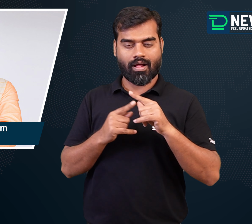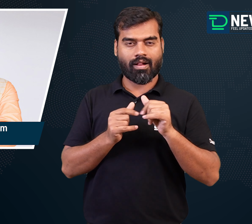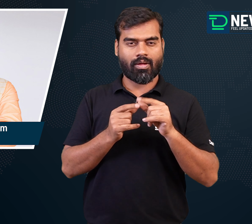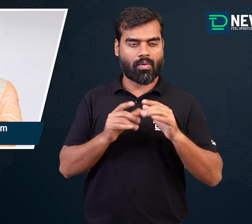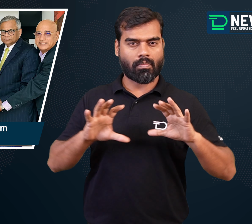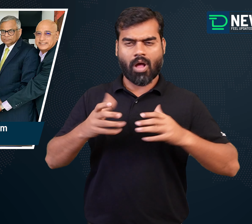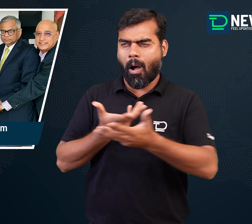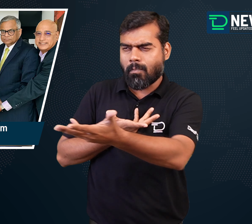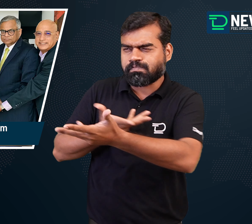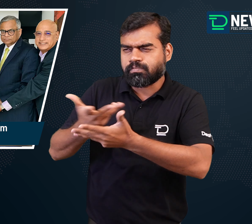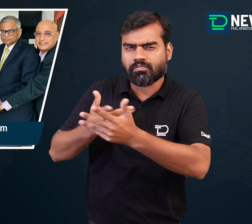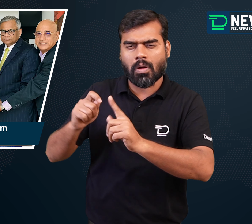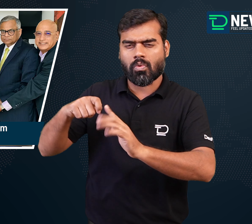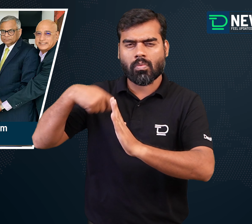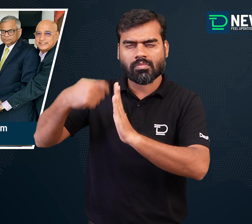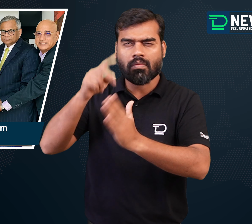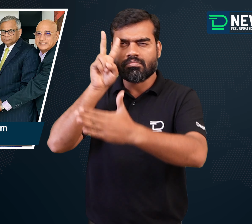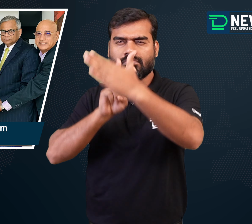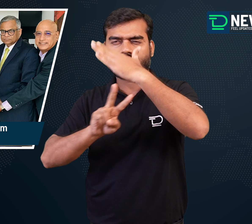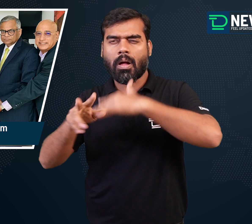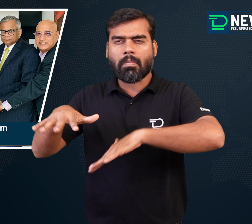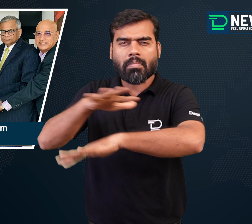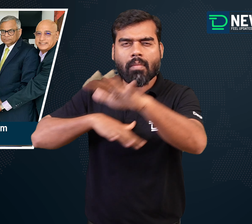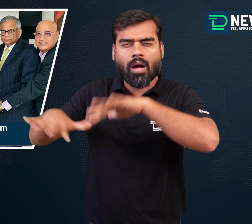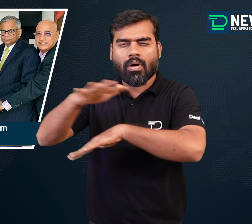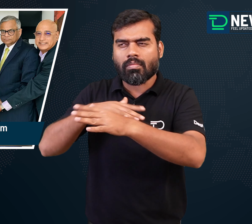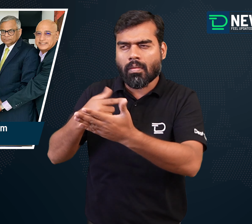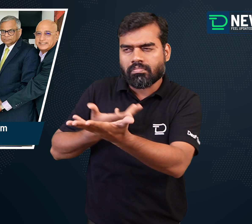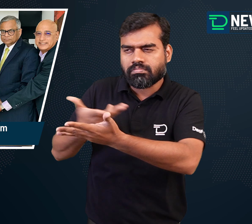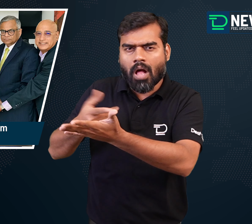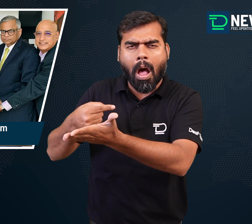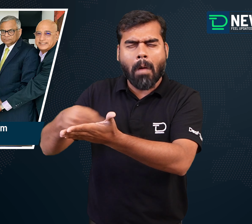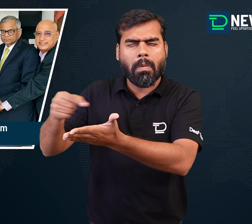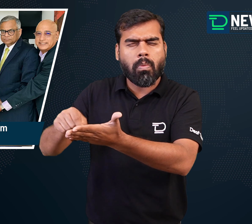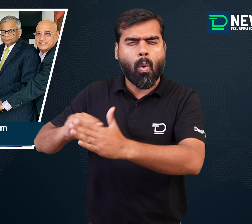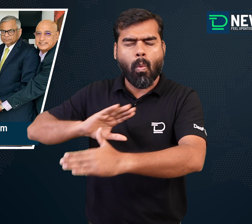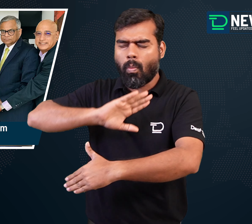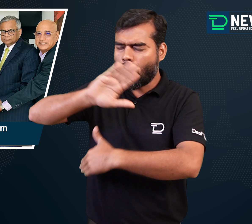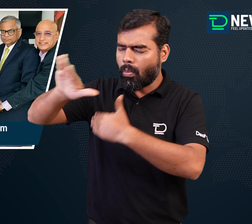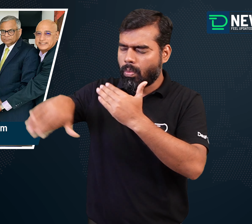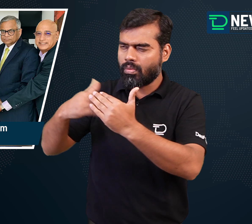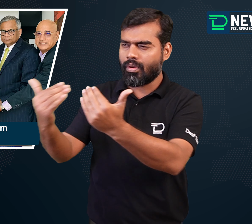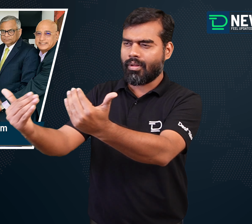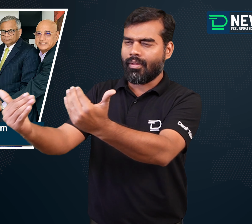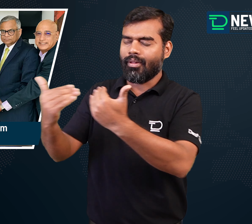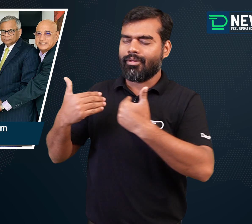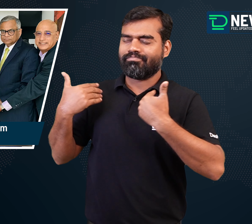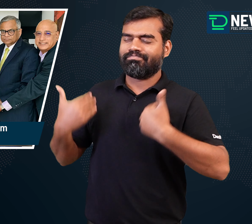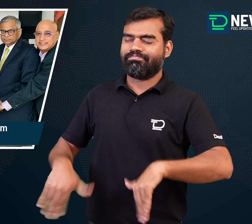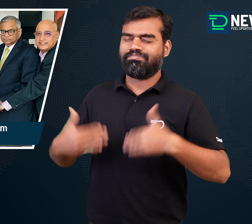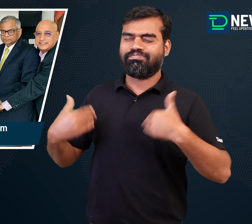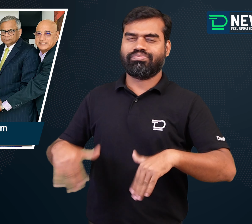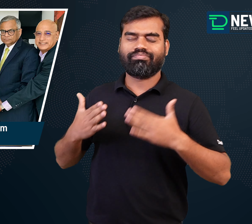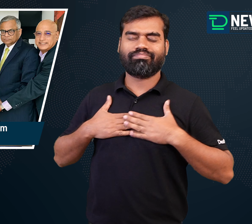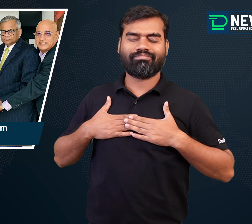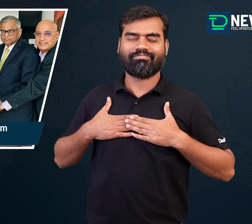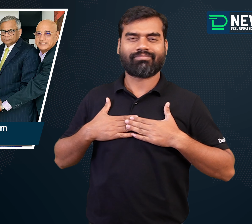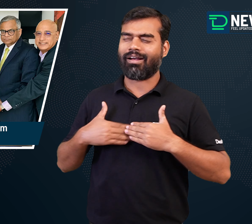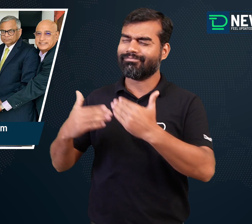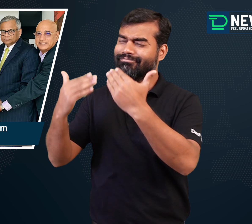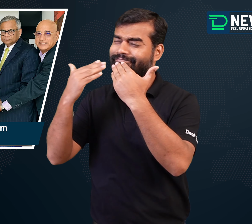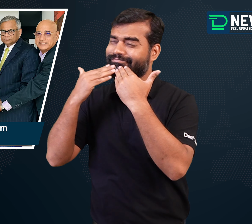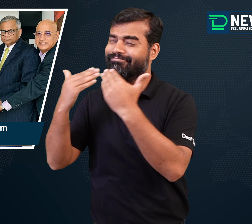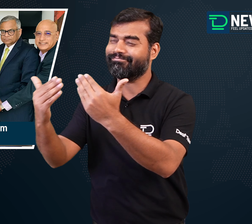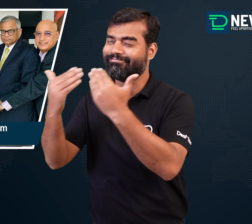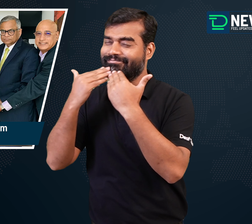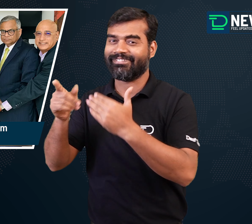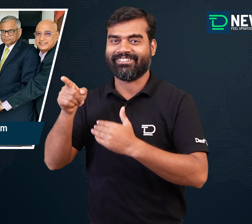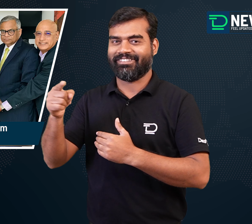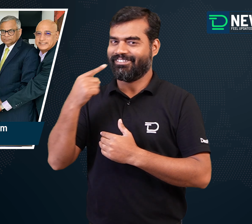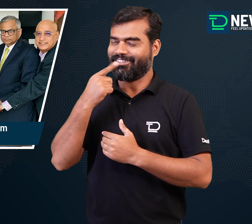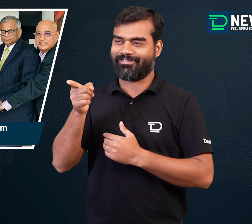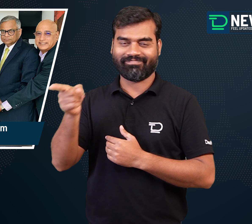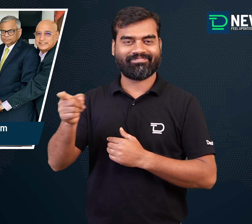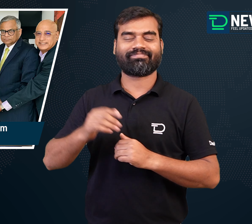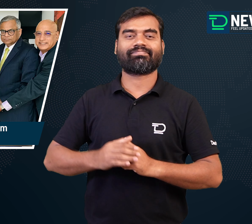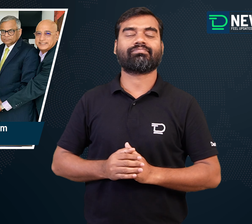for his support and vision that have made all this possible.